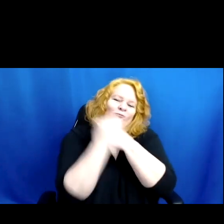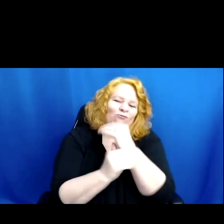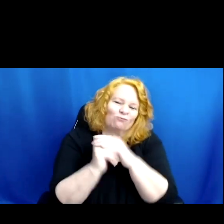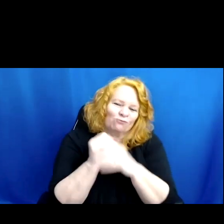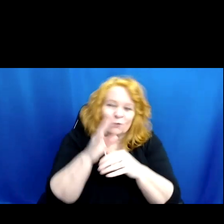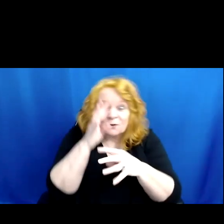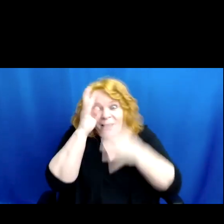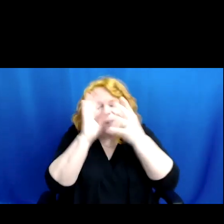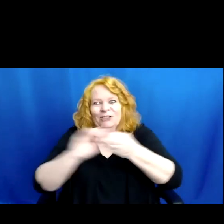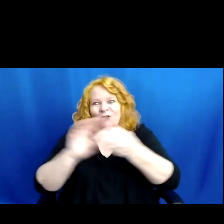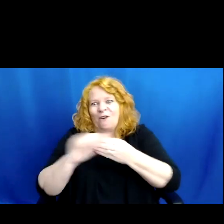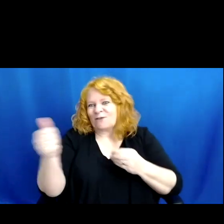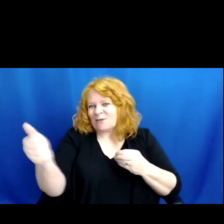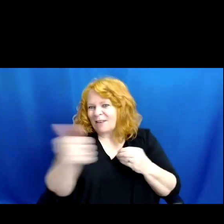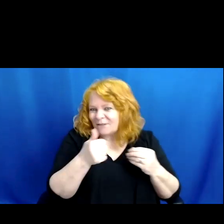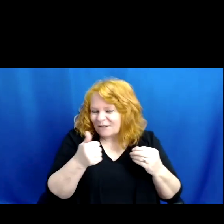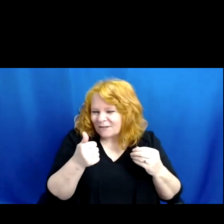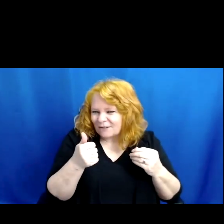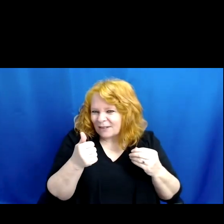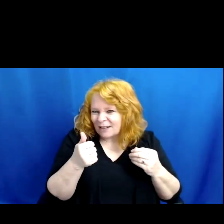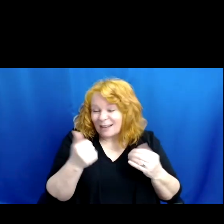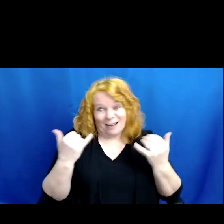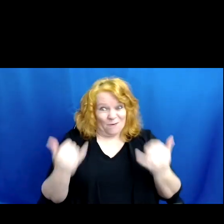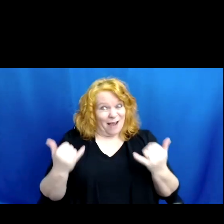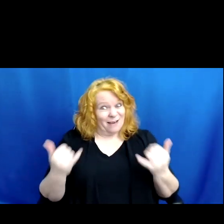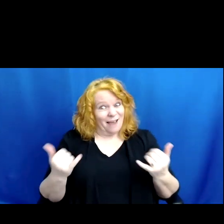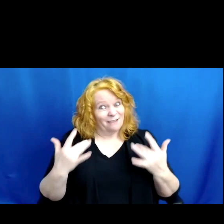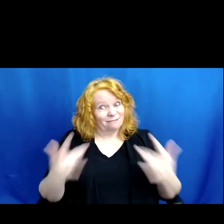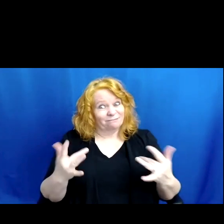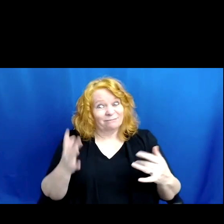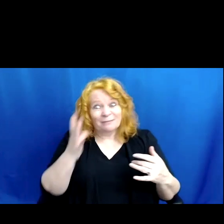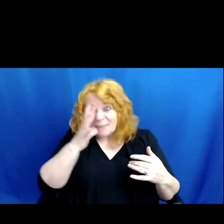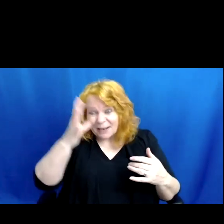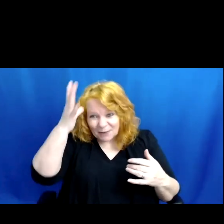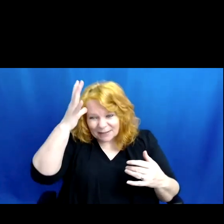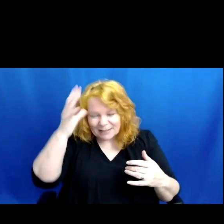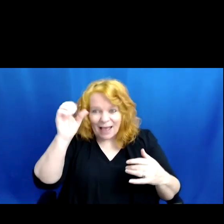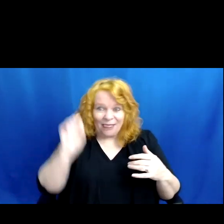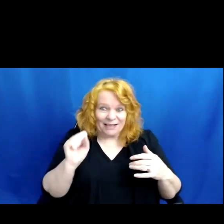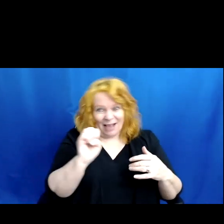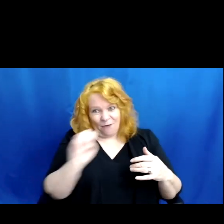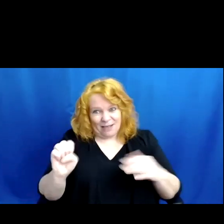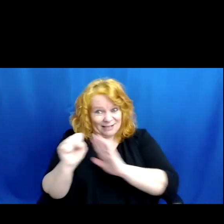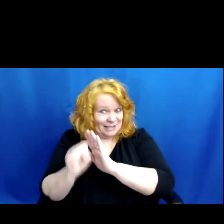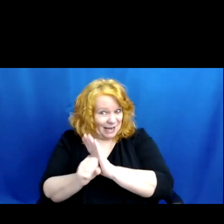It’s what we are doing with the parents in the southeast states who have already done the show.